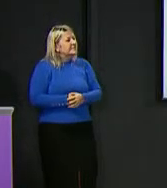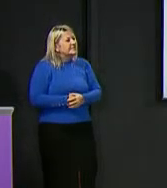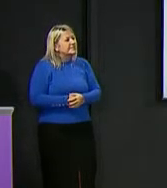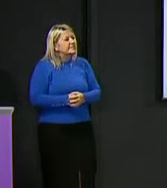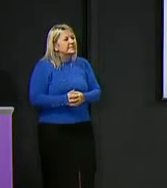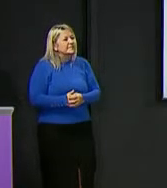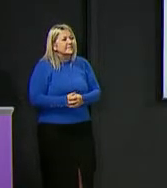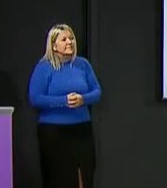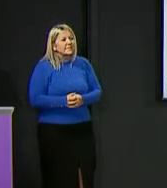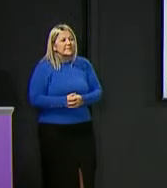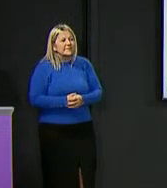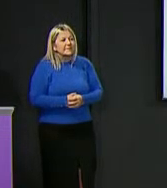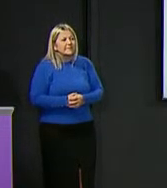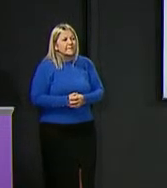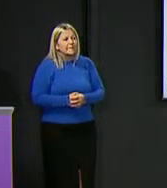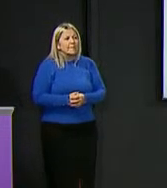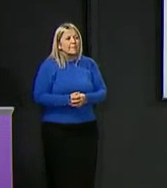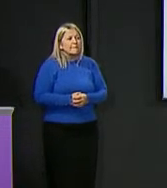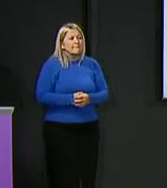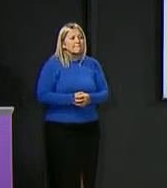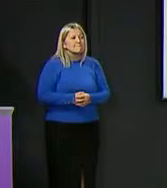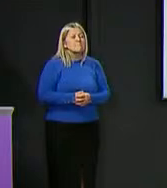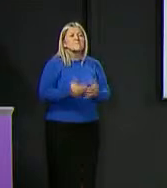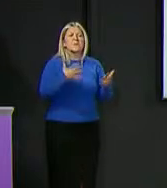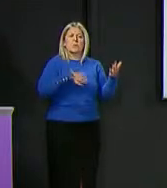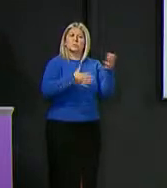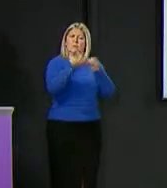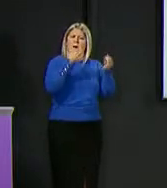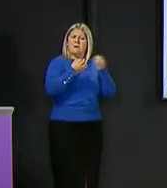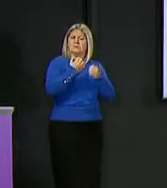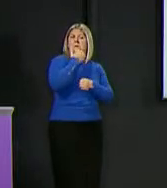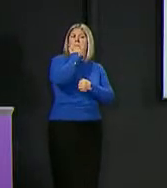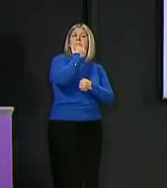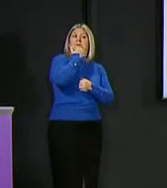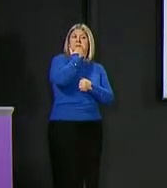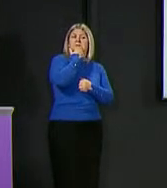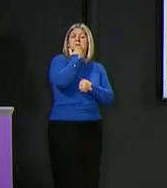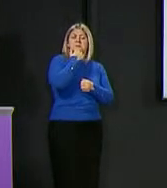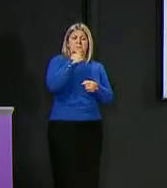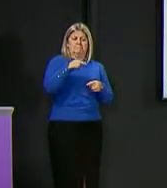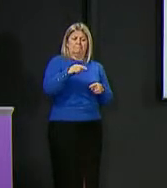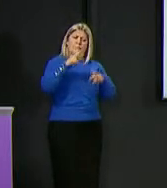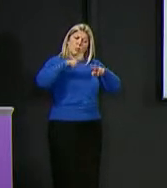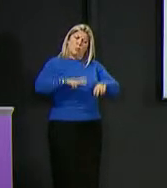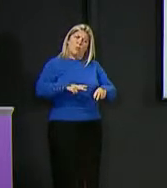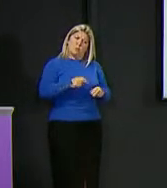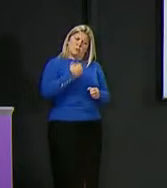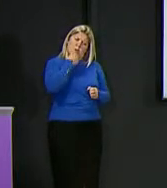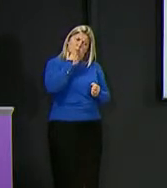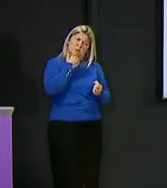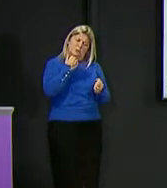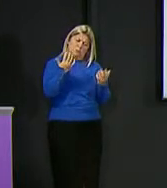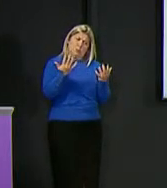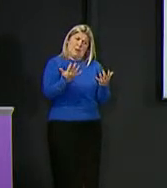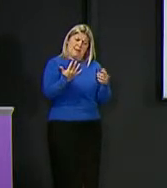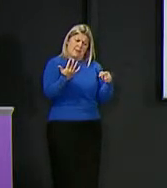ask a couple of things about the numbers. Looking at today's statistics, it seems that by far